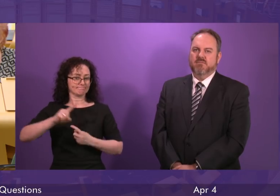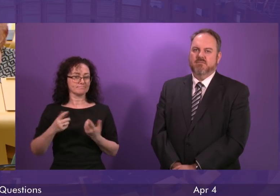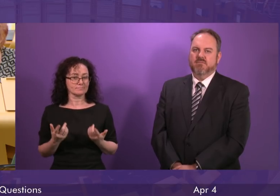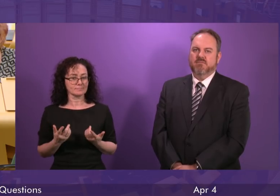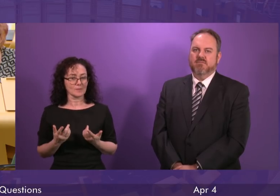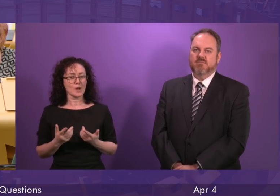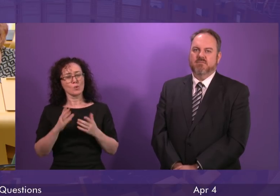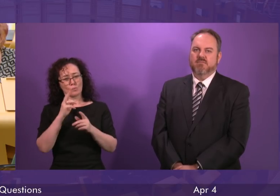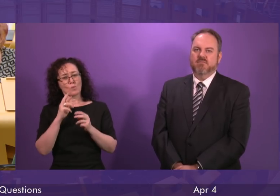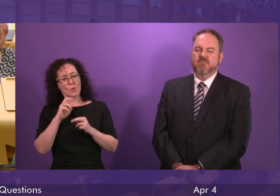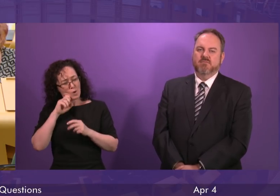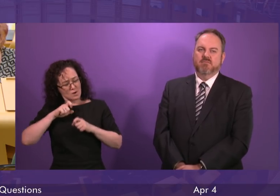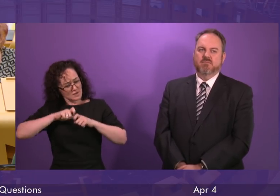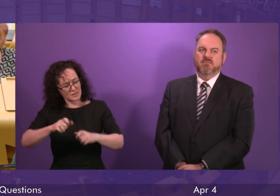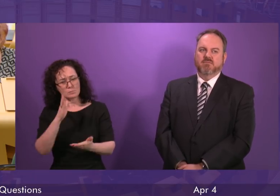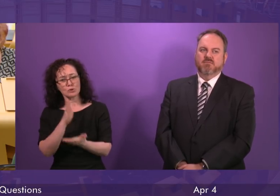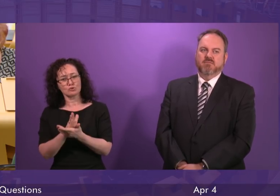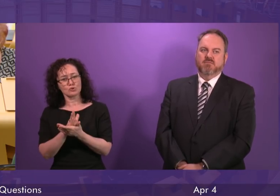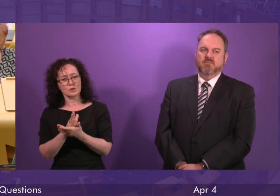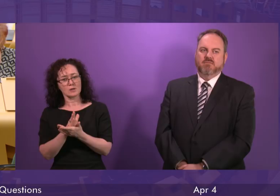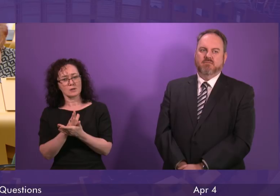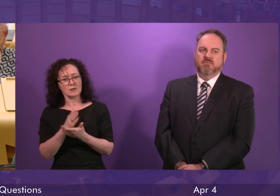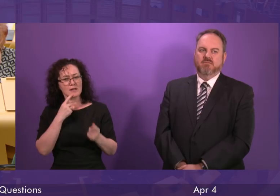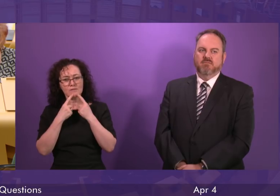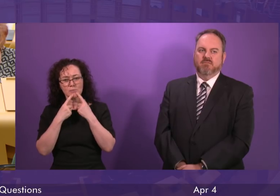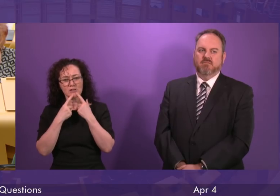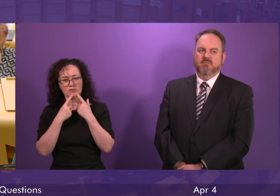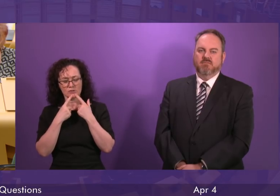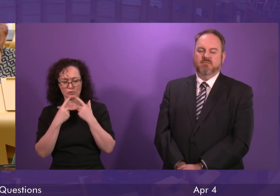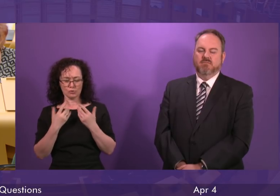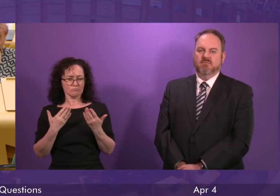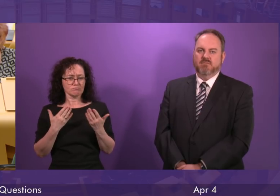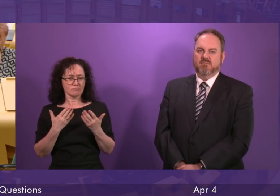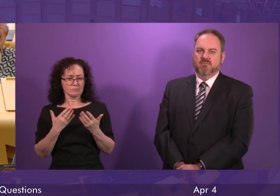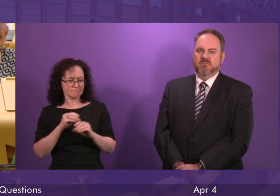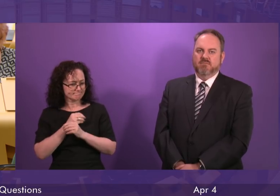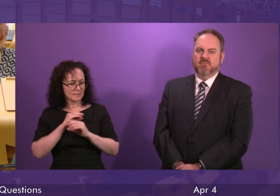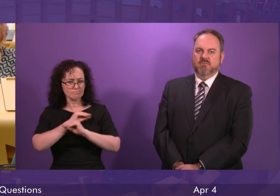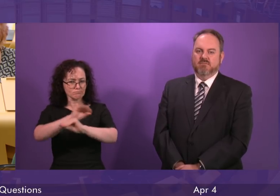point to update Parliament with up-to-the-minute details of the preparations being made across a range of issues.